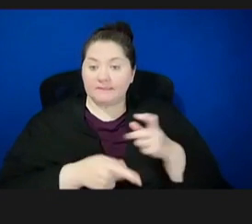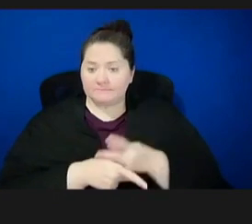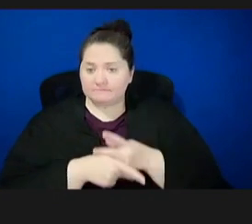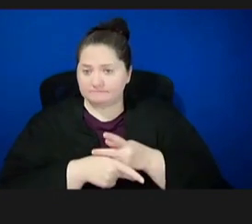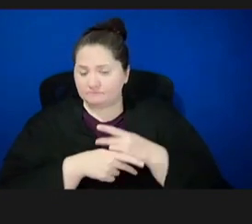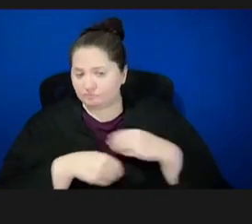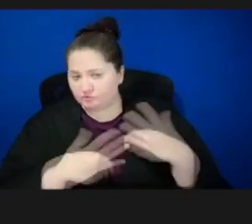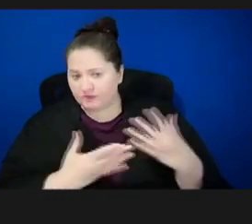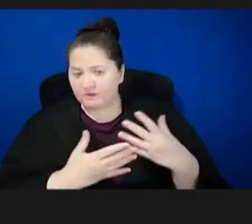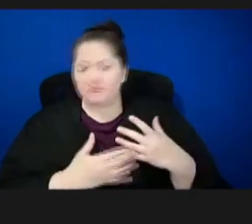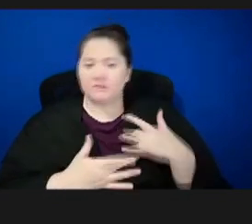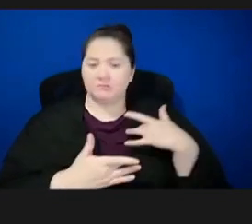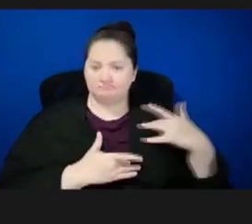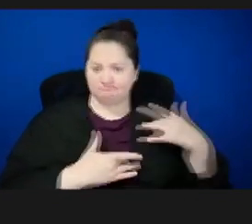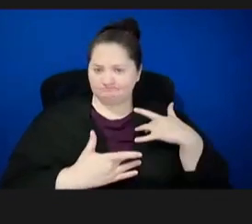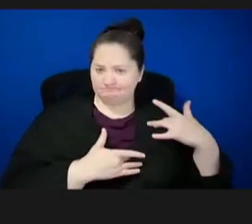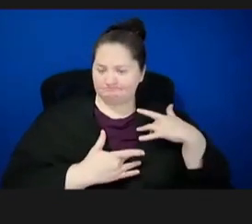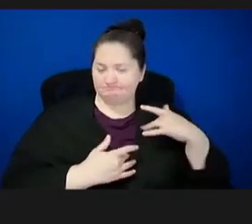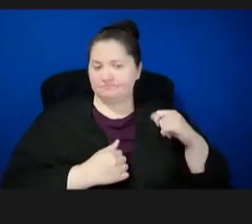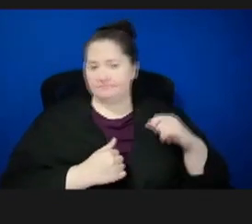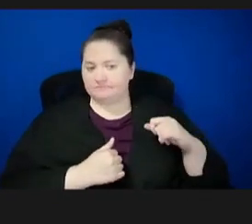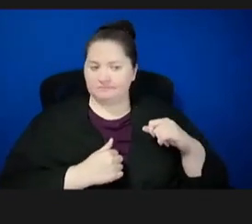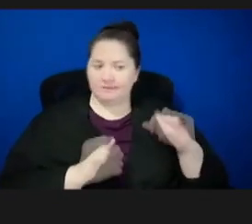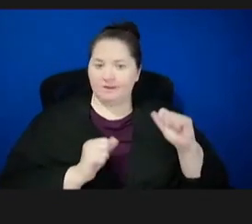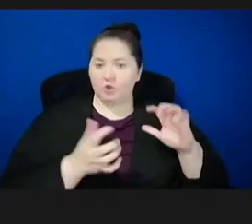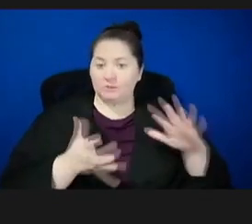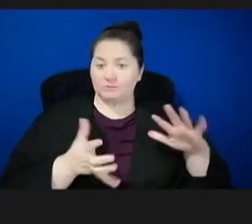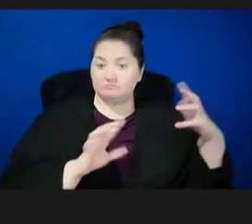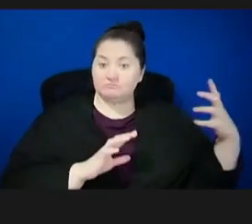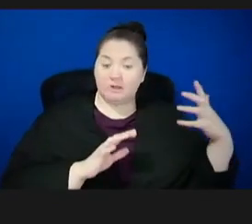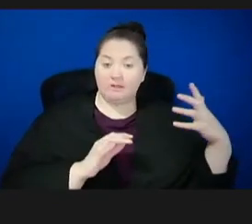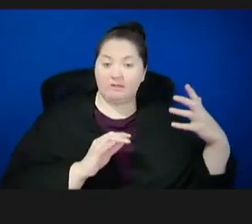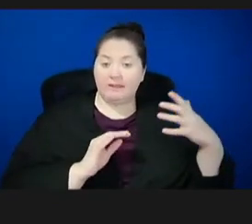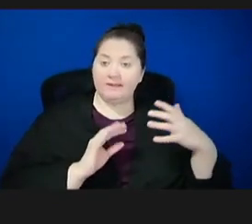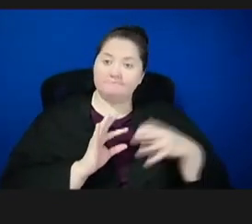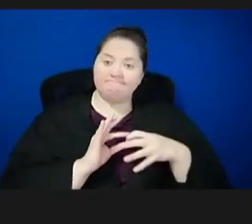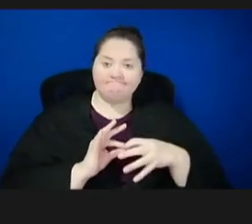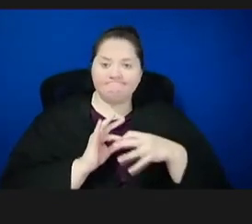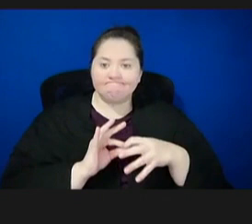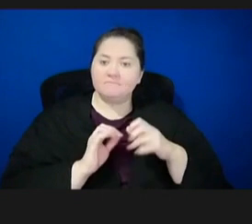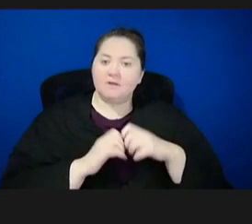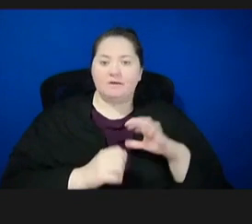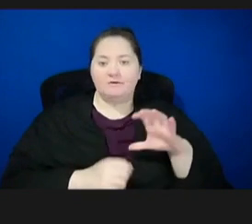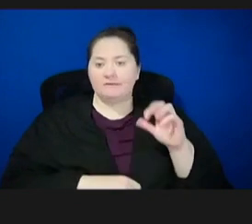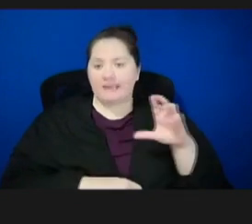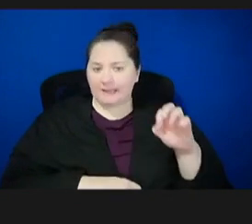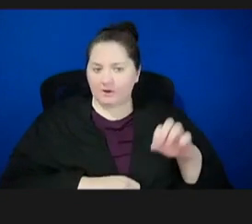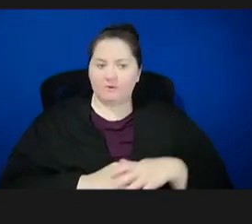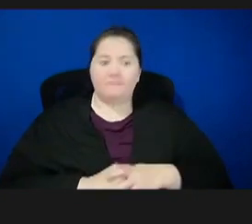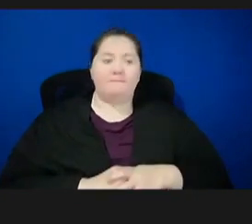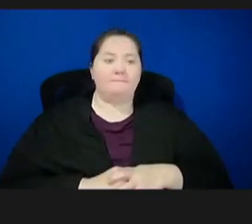at the beginning, that that could disrupt the continuity of care. And so, that is a concern.